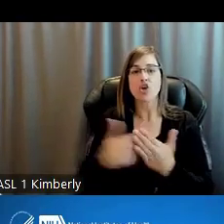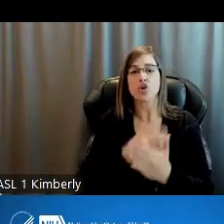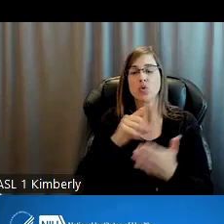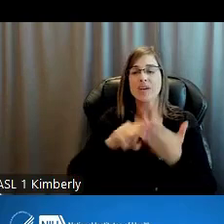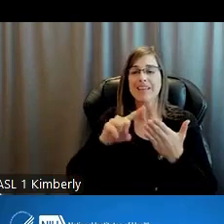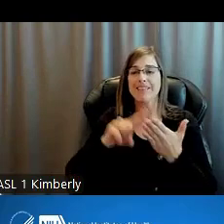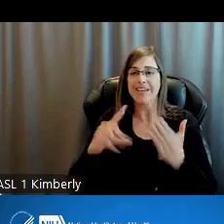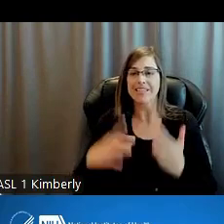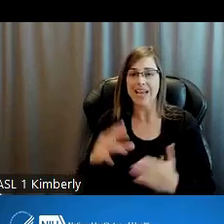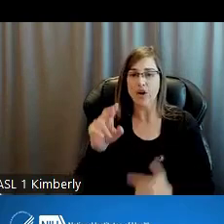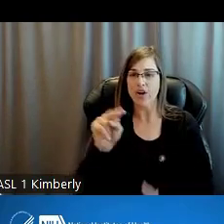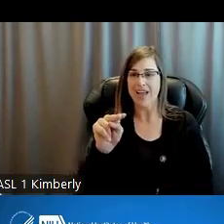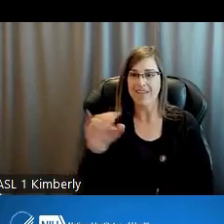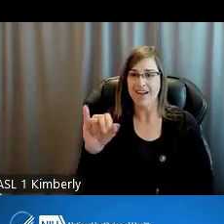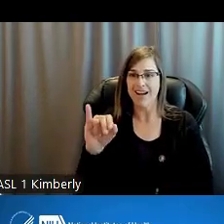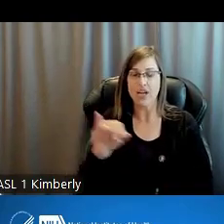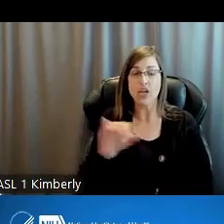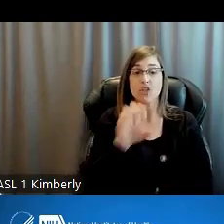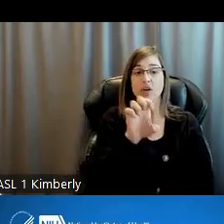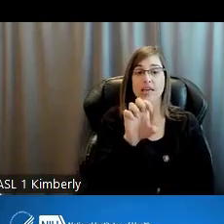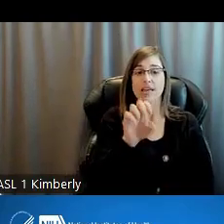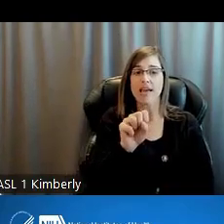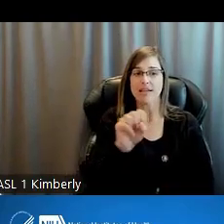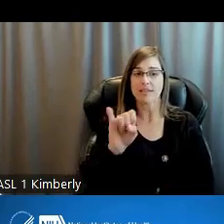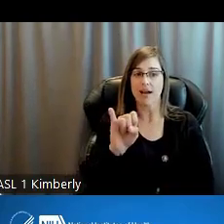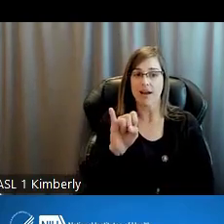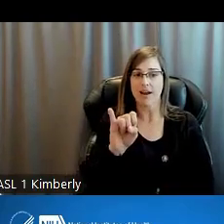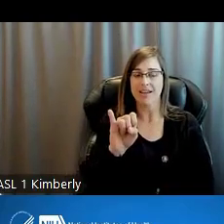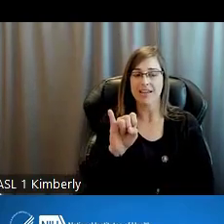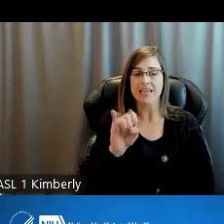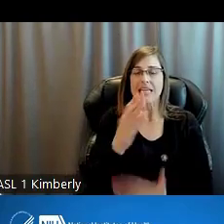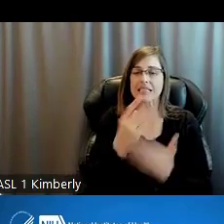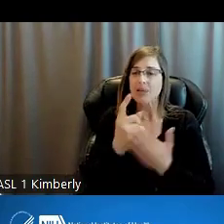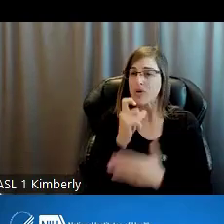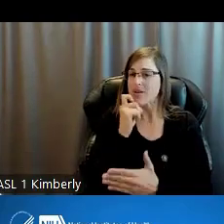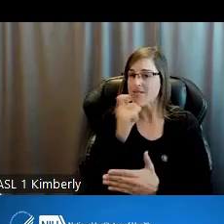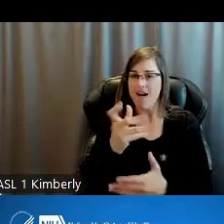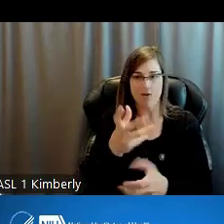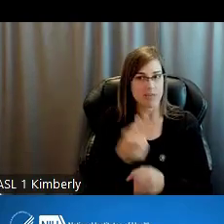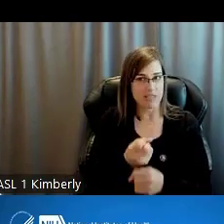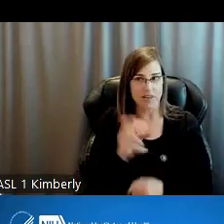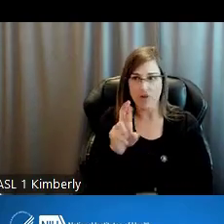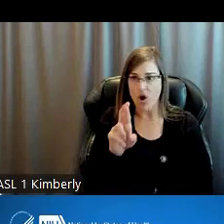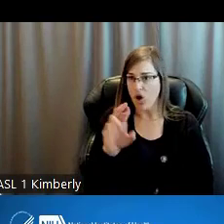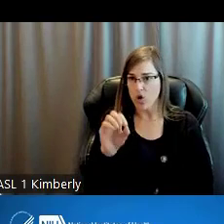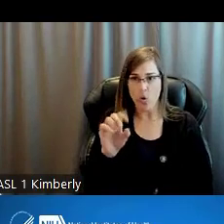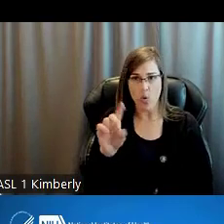So the early-stage investigator, ESI, is someone who has not received an R01 or equivalent,